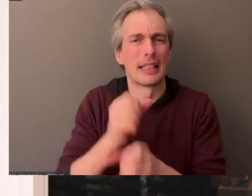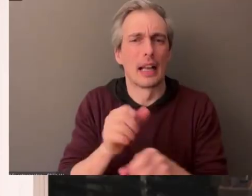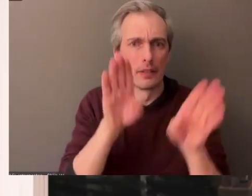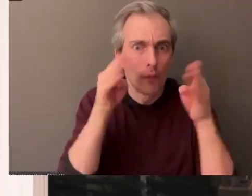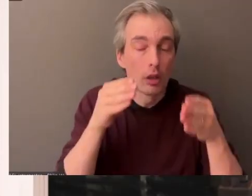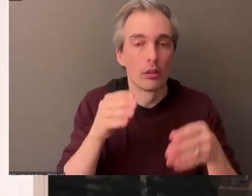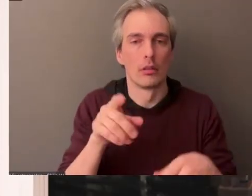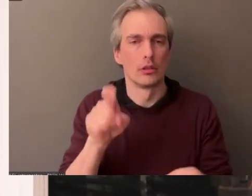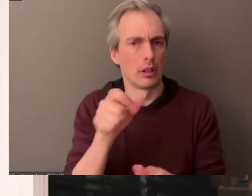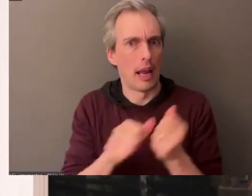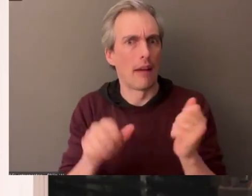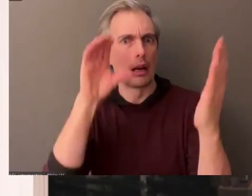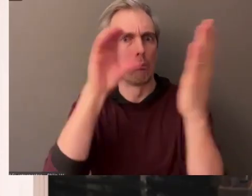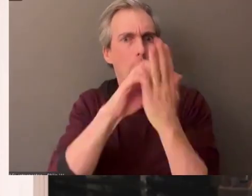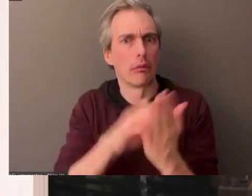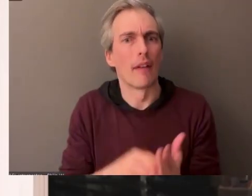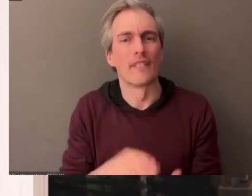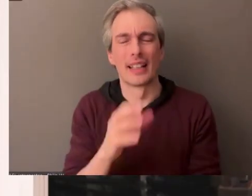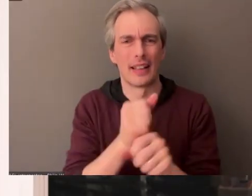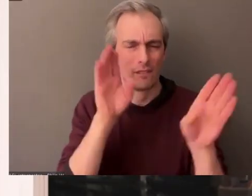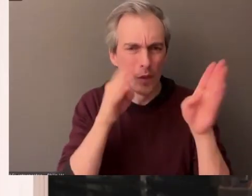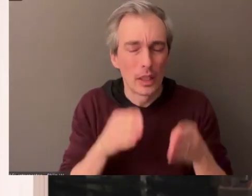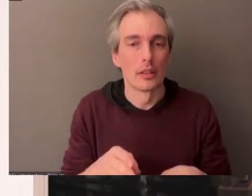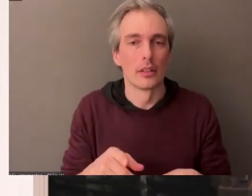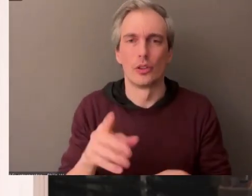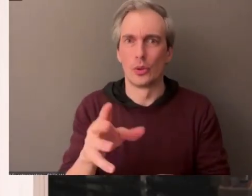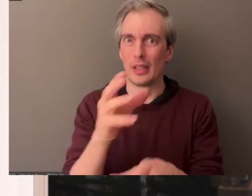Like... Where do I add tabindex to this paragraph?